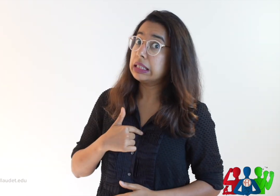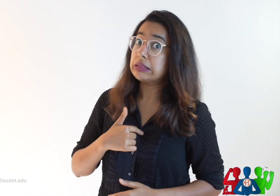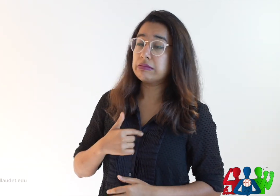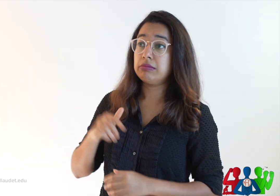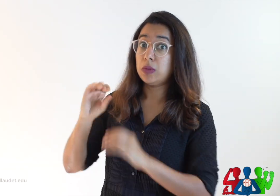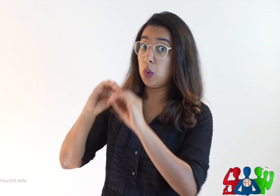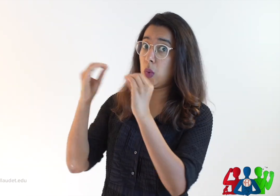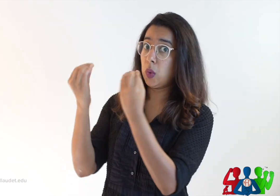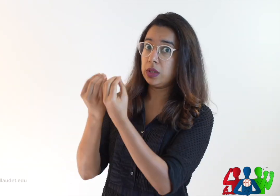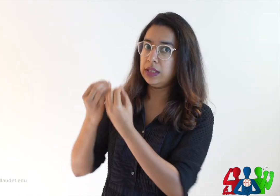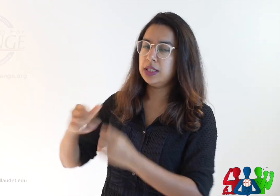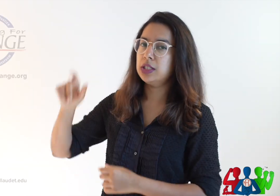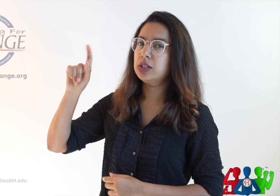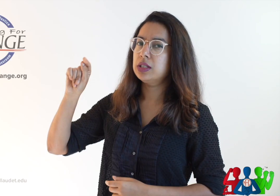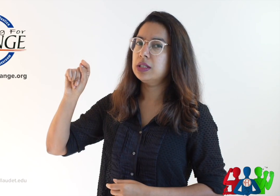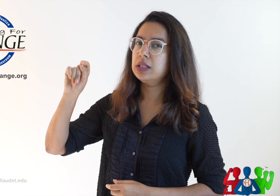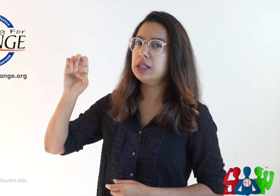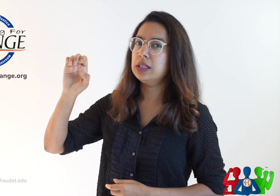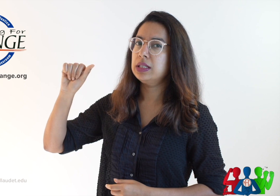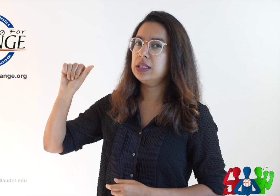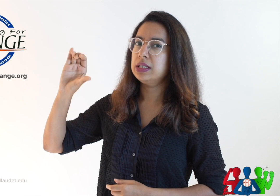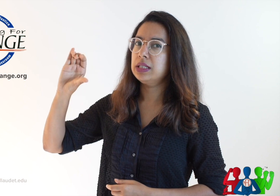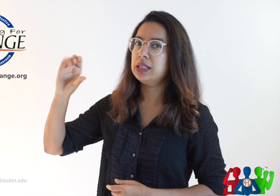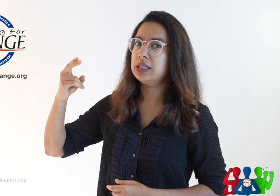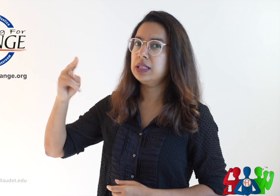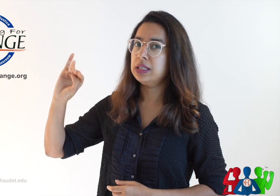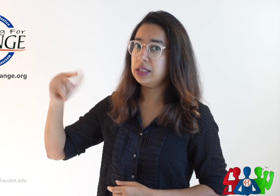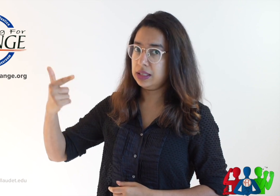They serve as a type of GPS for the way in which we should tTearce.